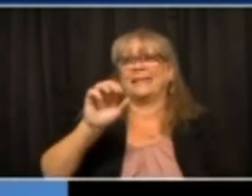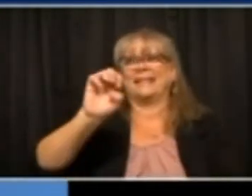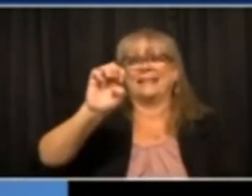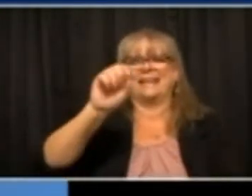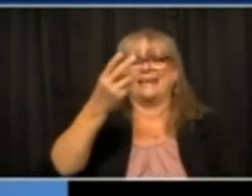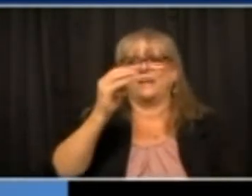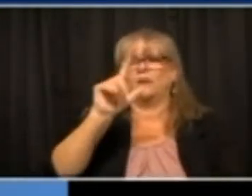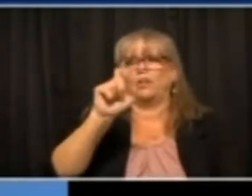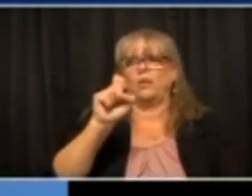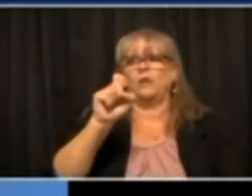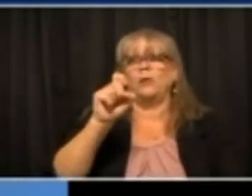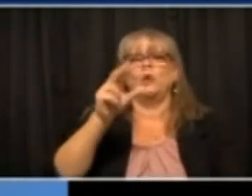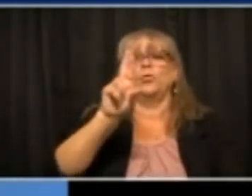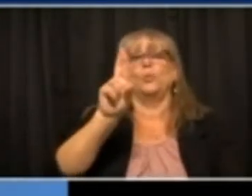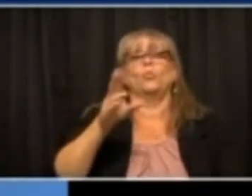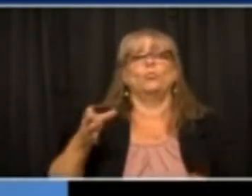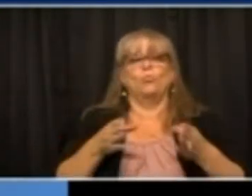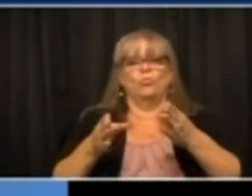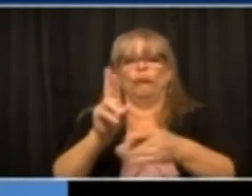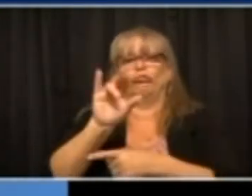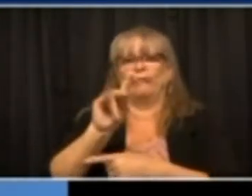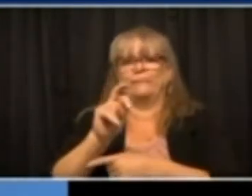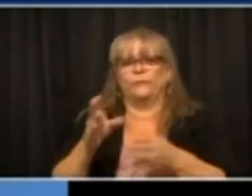our main job was to protect a neighborhood